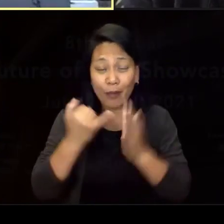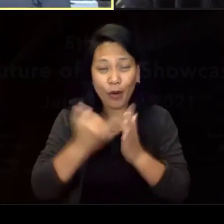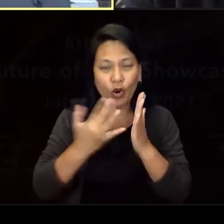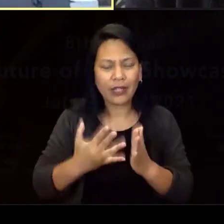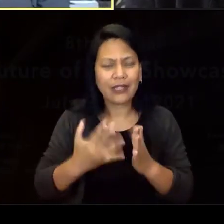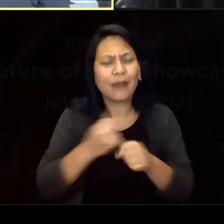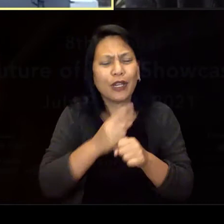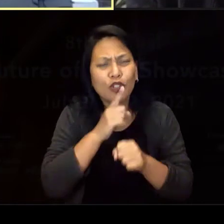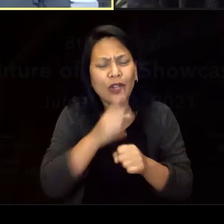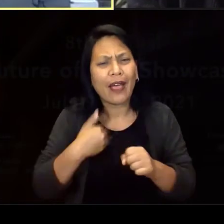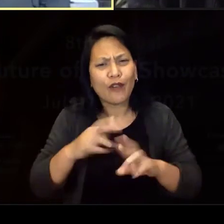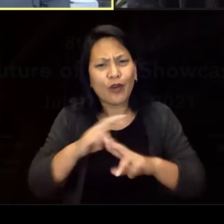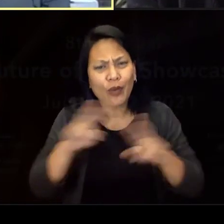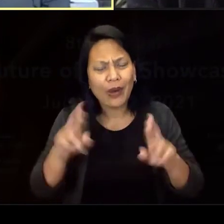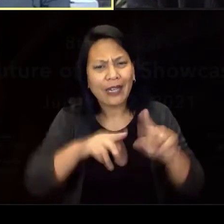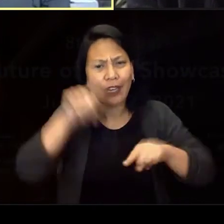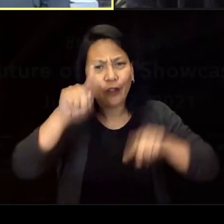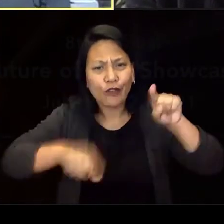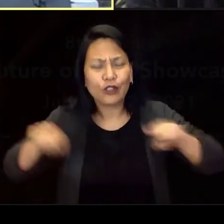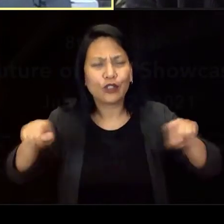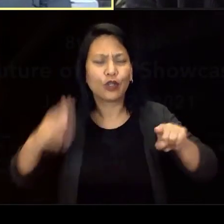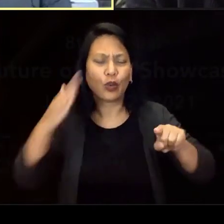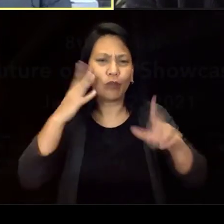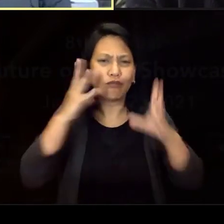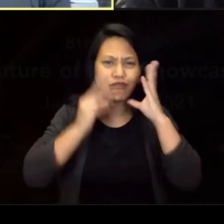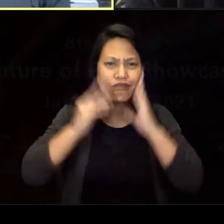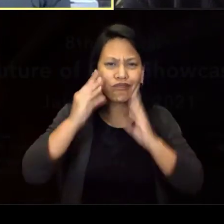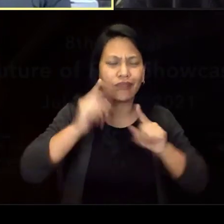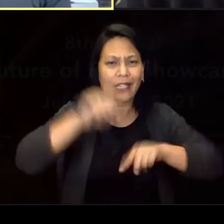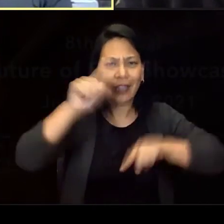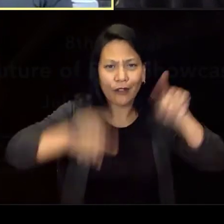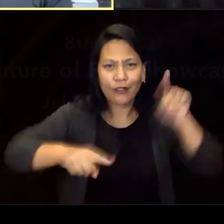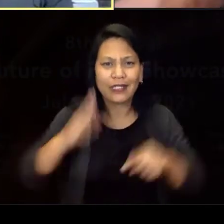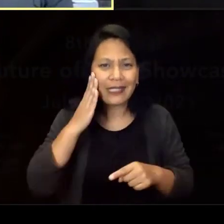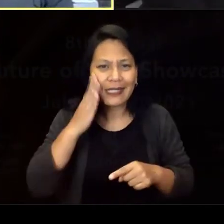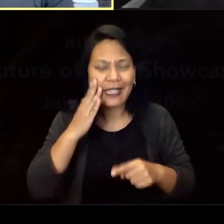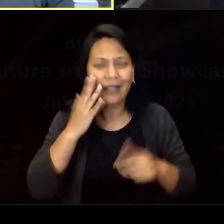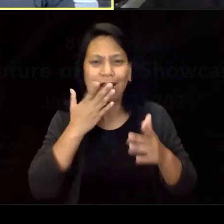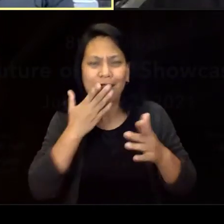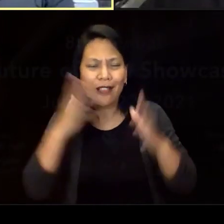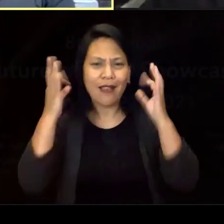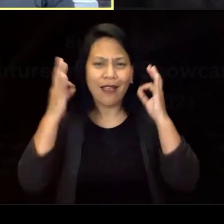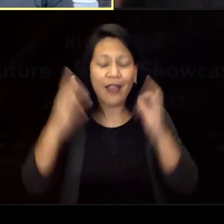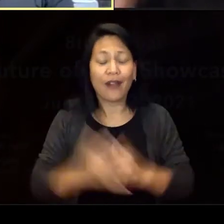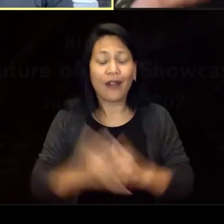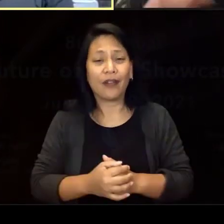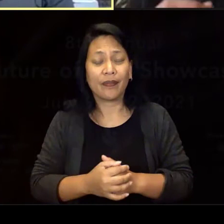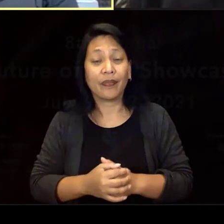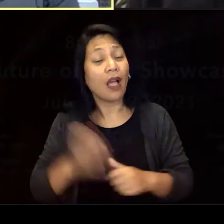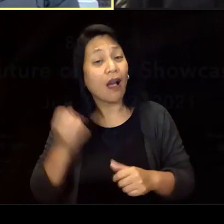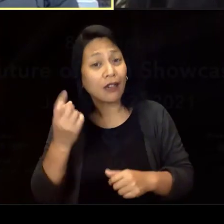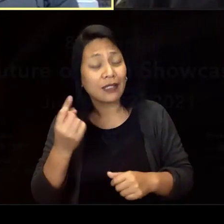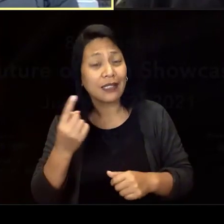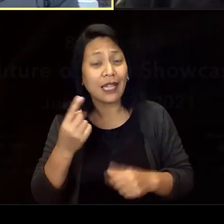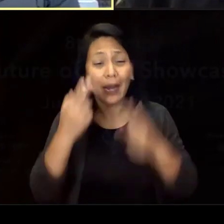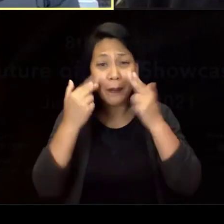Another problem with makeup school specifically is that they don't prioritize that. They haven't been priorities.